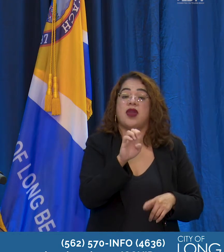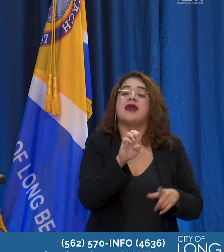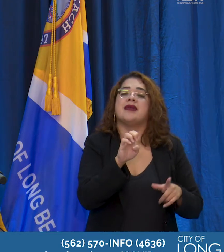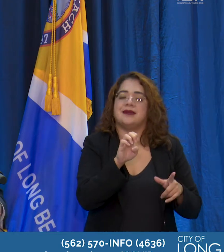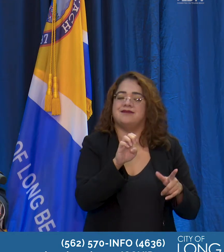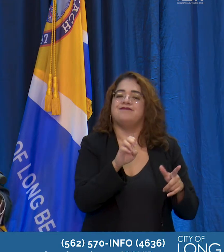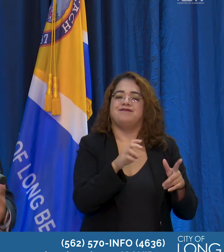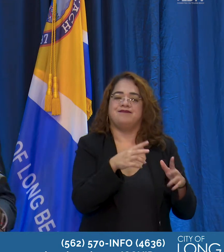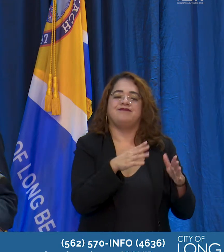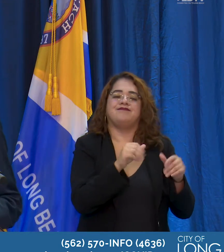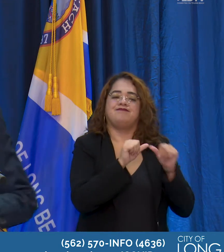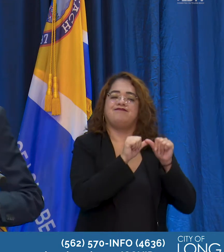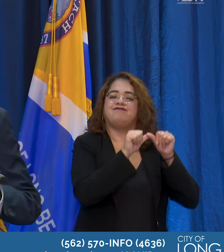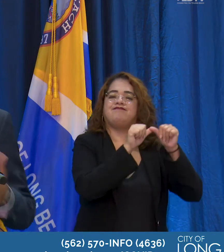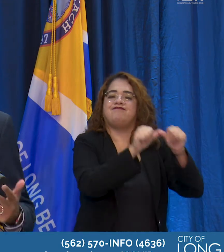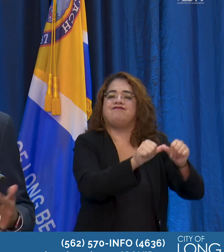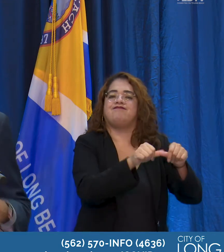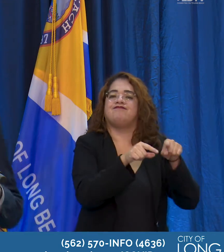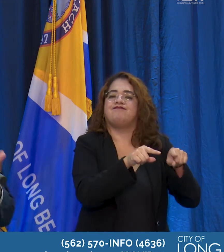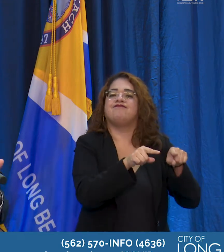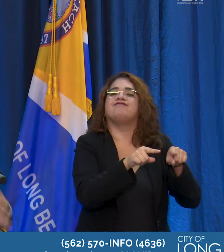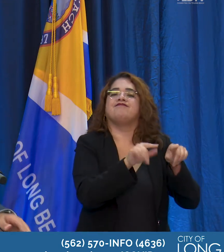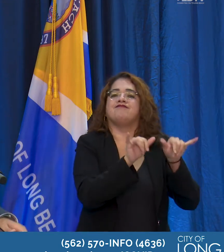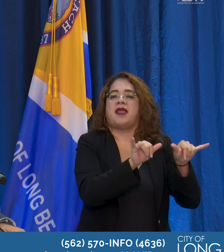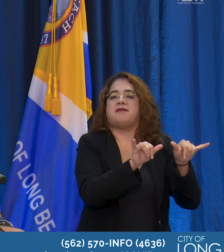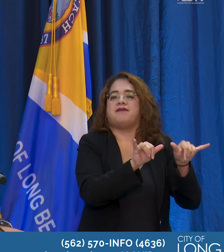continue to do better. We're moving in the right direction and I want to show